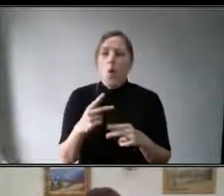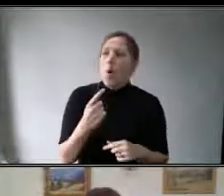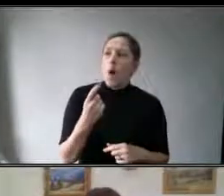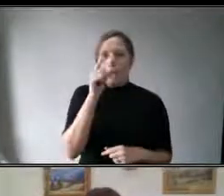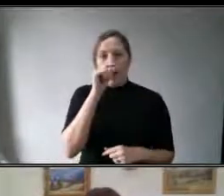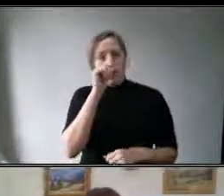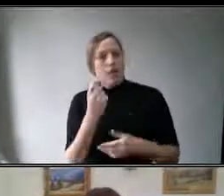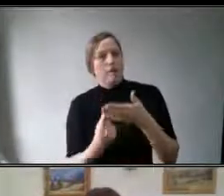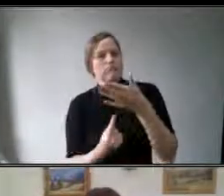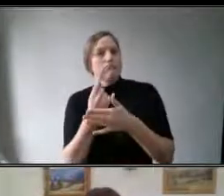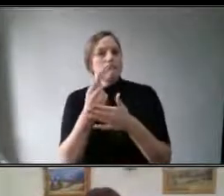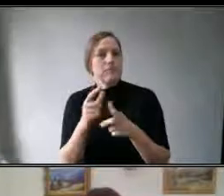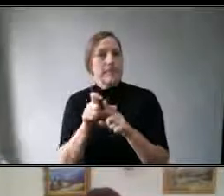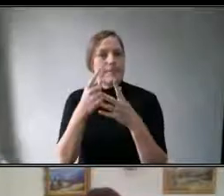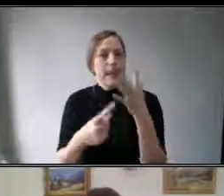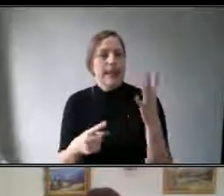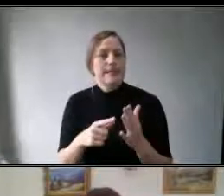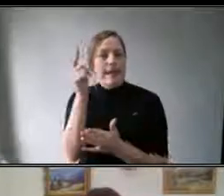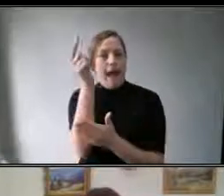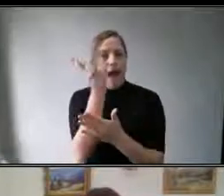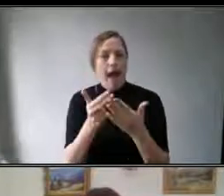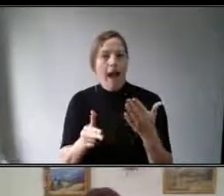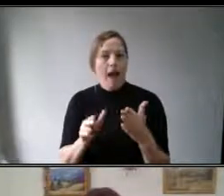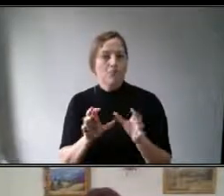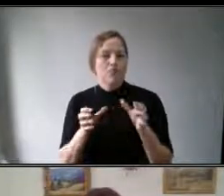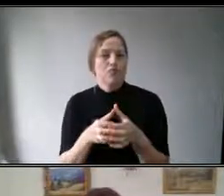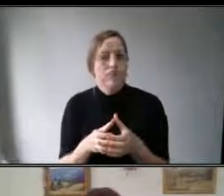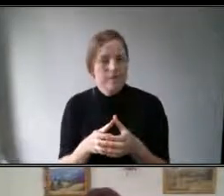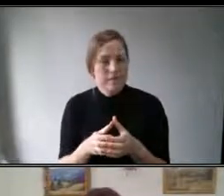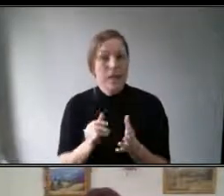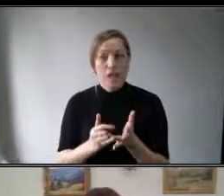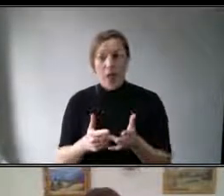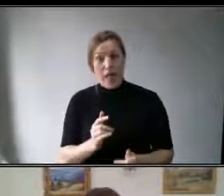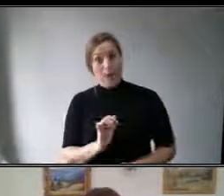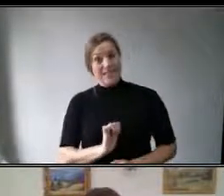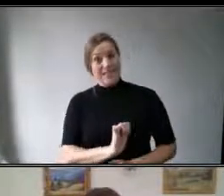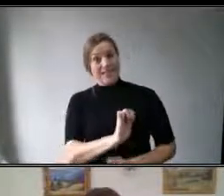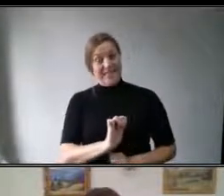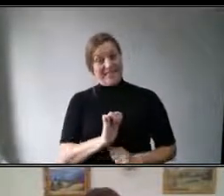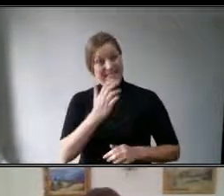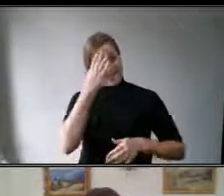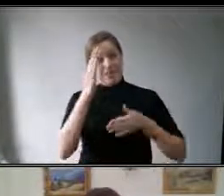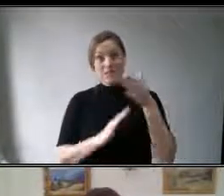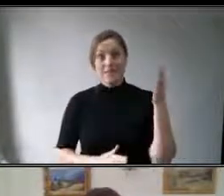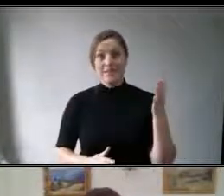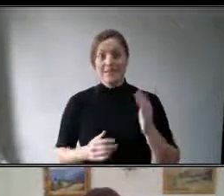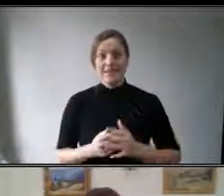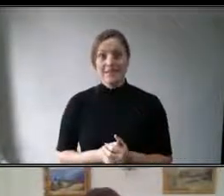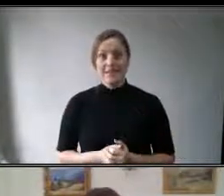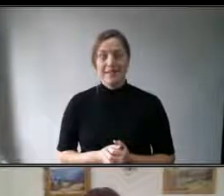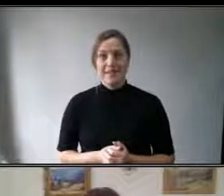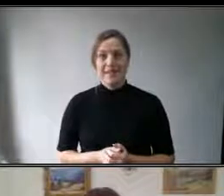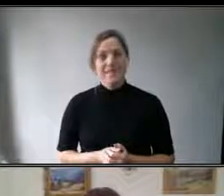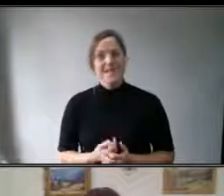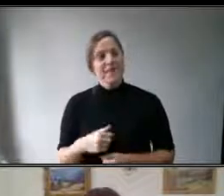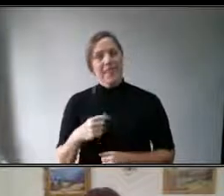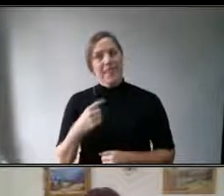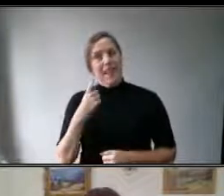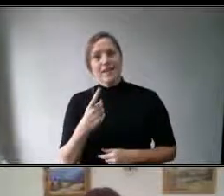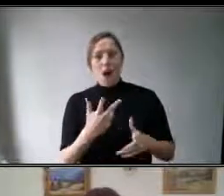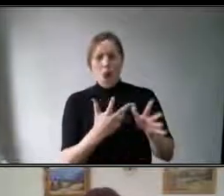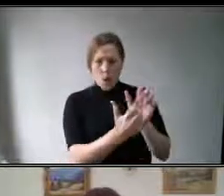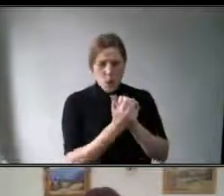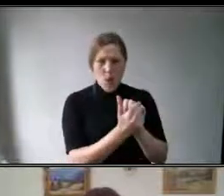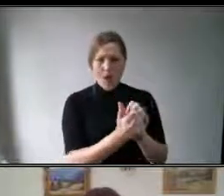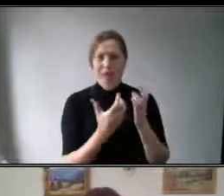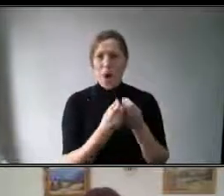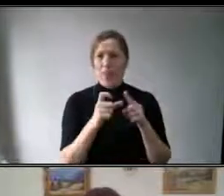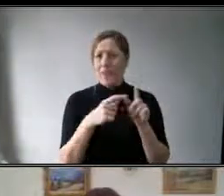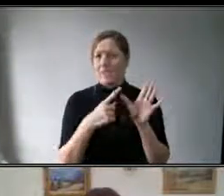scene so that was kind of what he did um and the experience of working together um was fantastic um